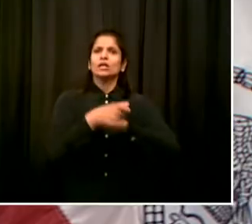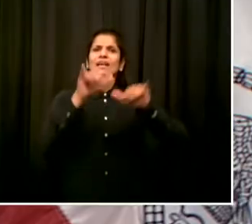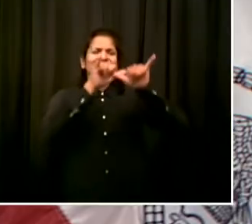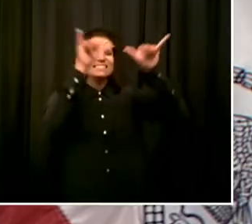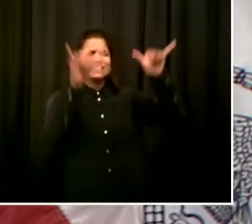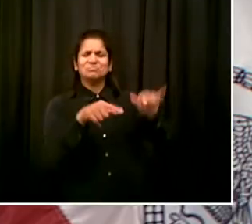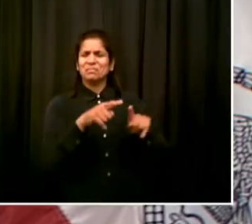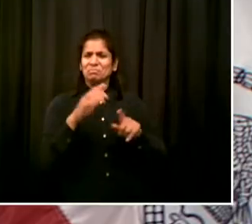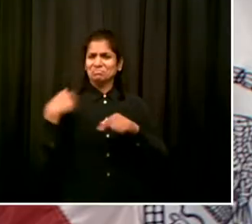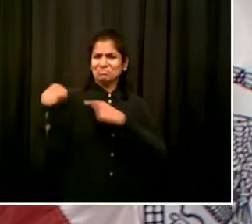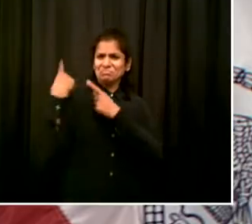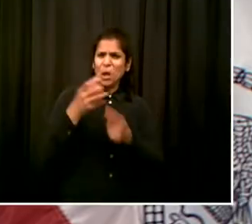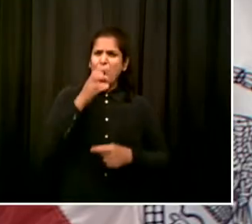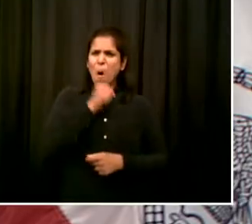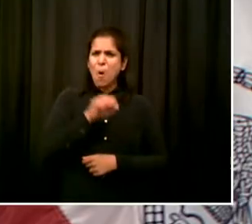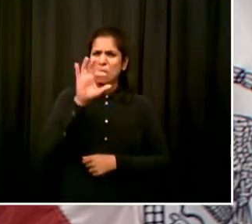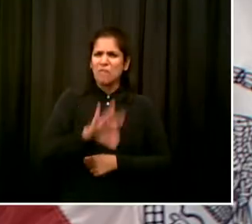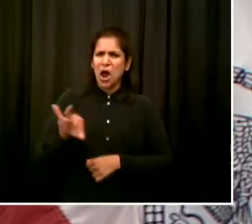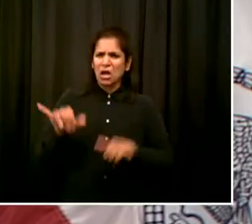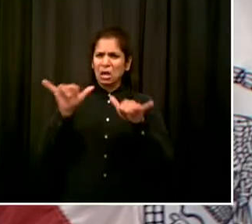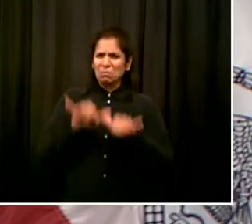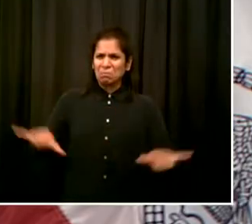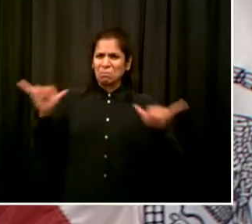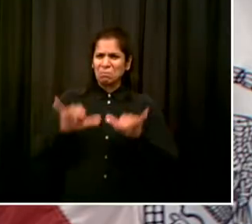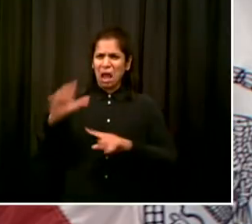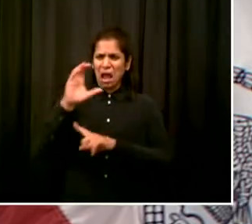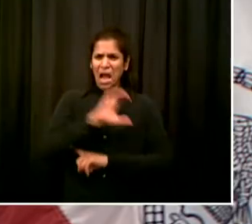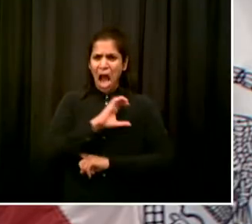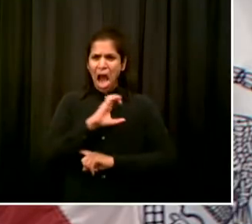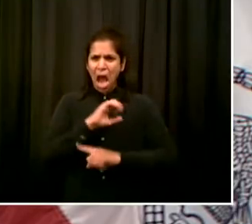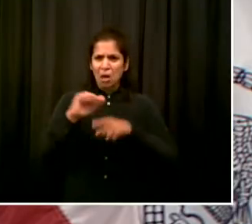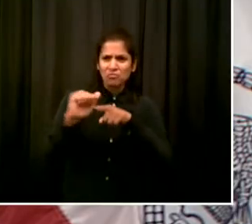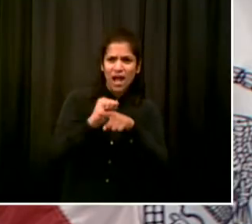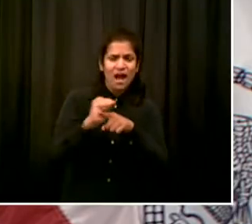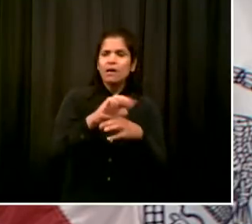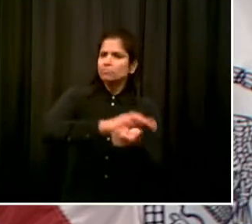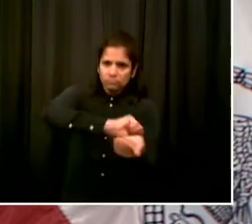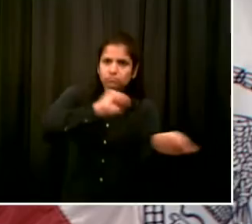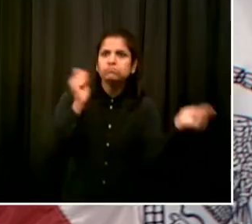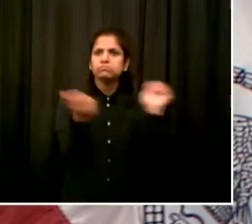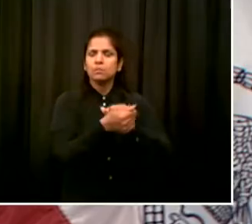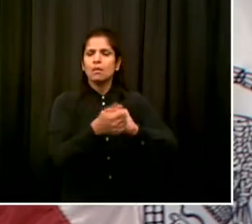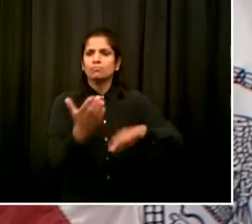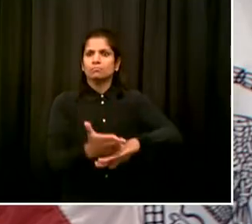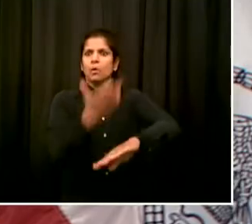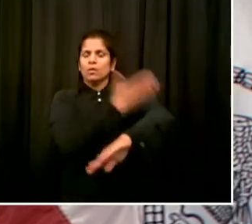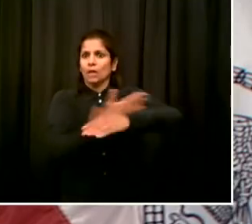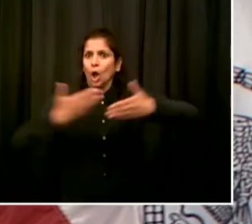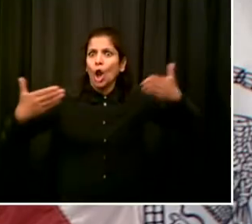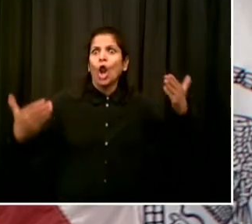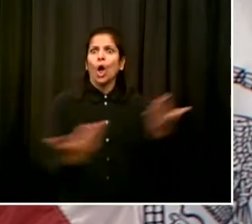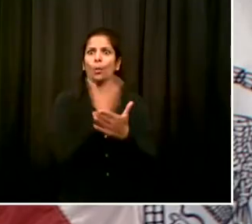PRECINCT, THEY HAVE BEEN ASKING ABOUT THAT IN ONE OF THE MAIN REASONI S ASK IS BECAUSE OF THE RESPONSE TIME